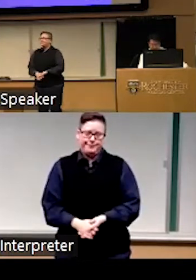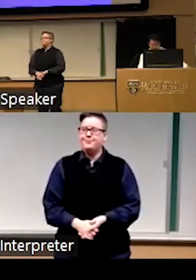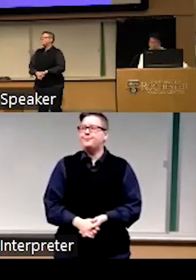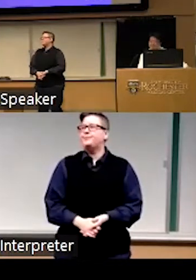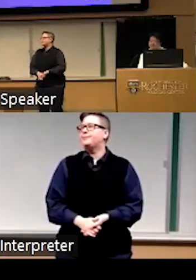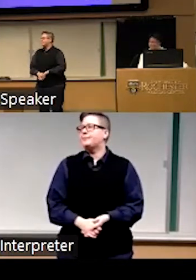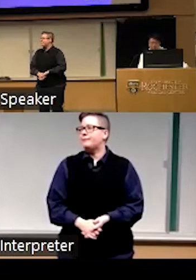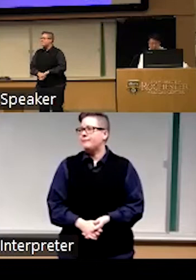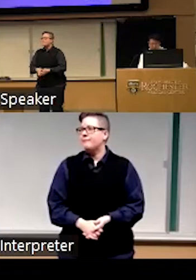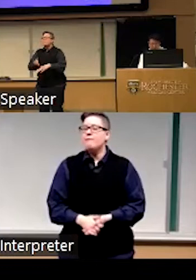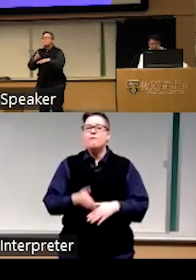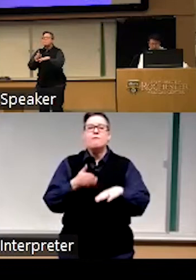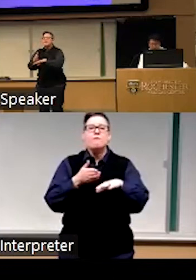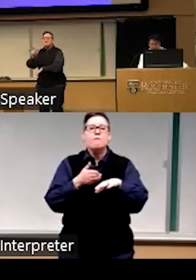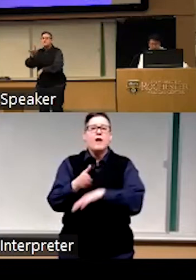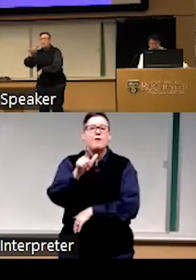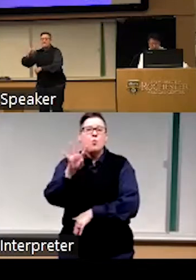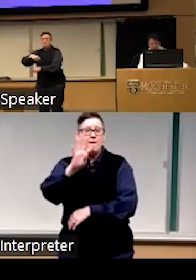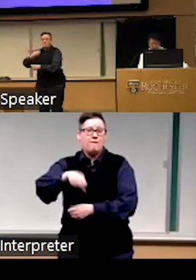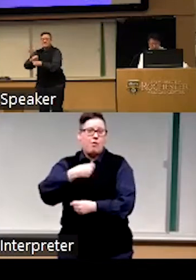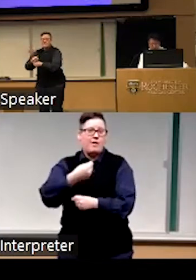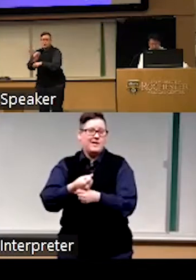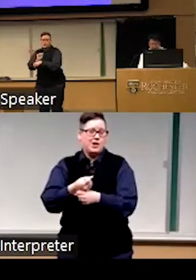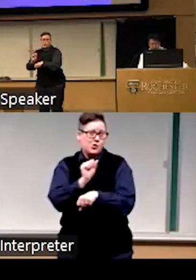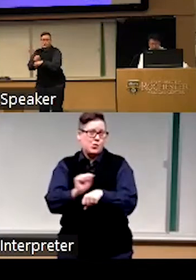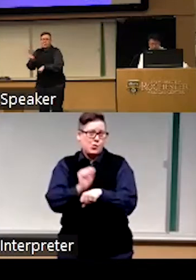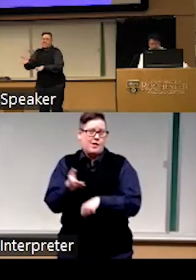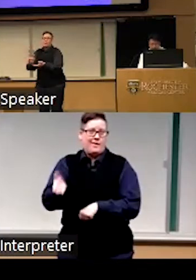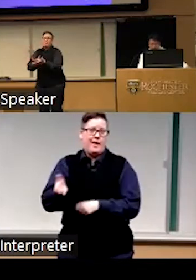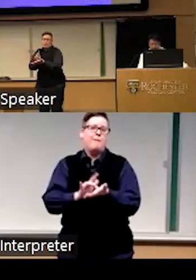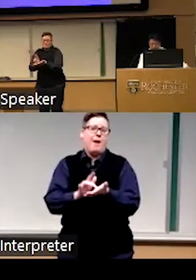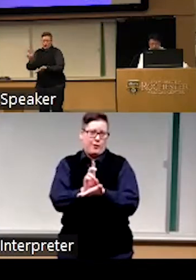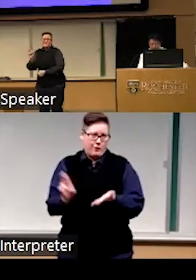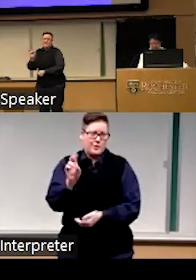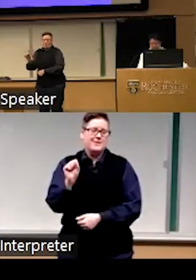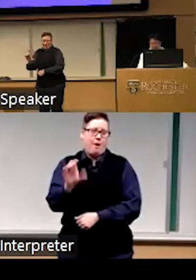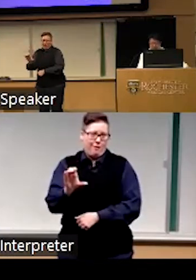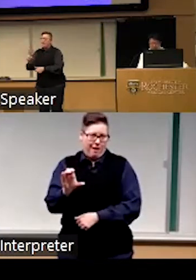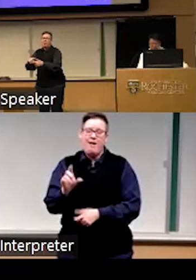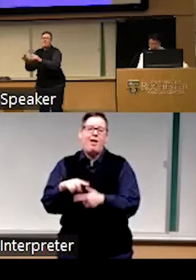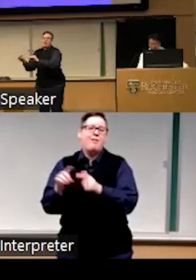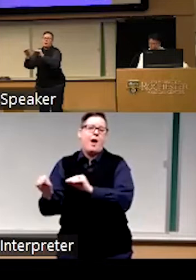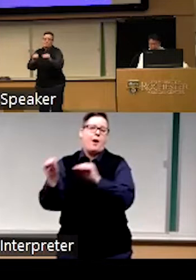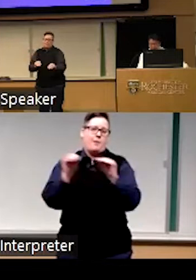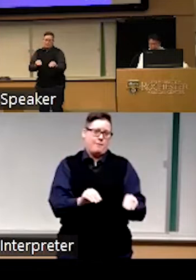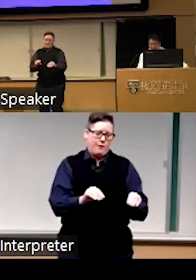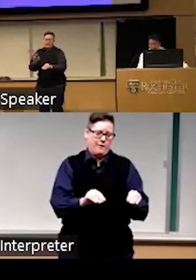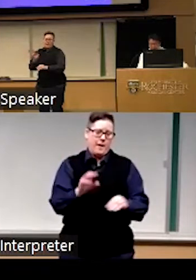after 24 years of at the Medical University of South Carolina he moved to the mehari Medical